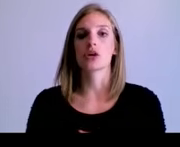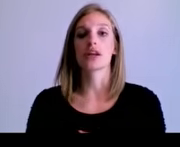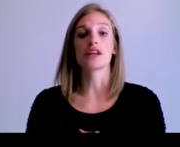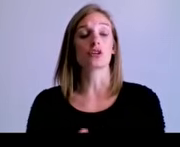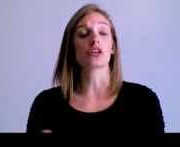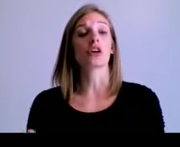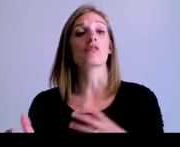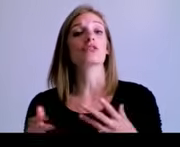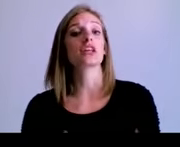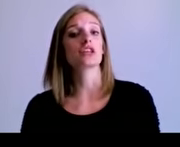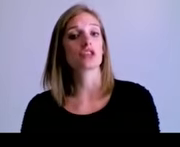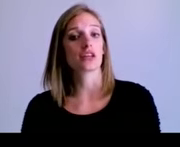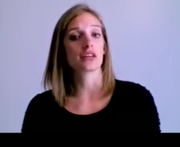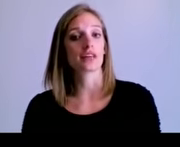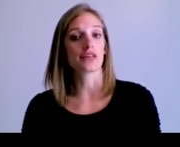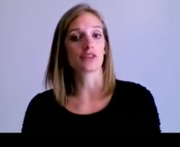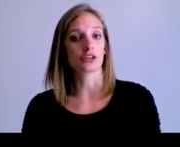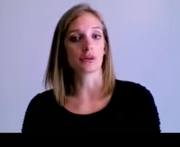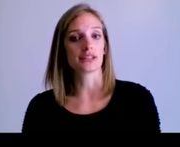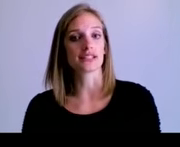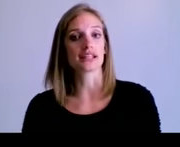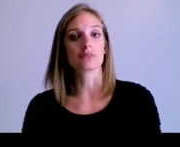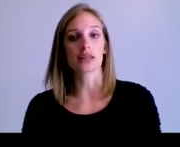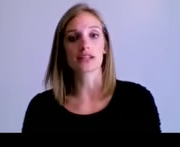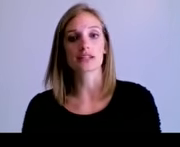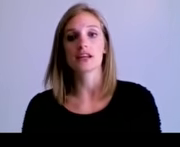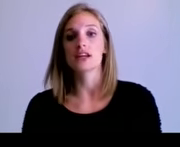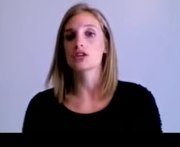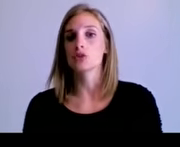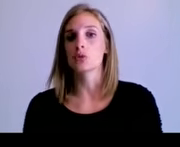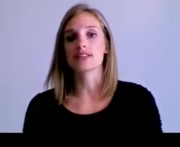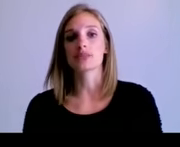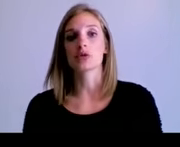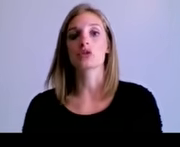And if you're in a conversation that fingerspelling takes place because you asked someone what's